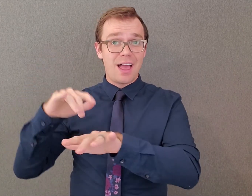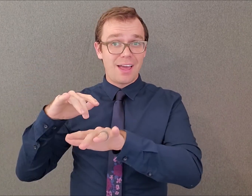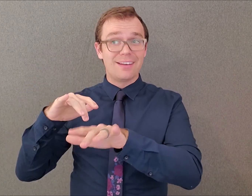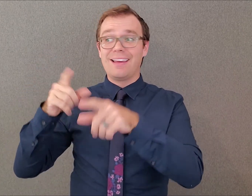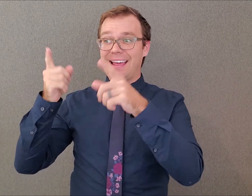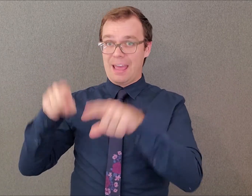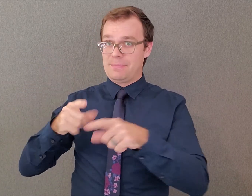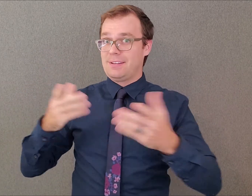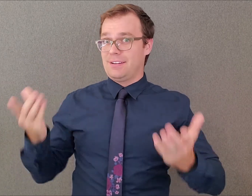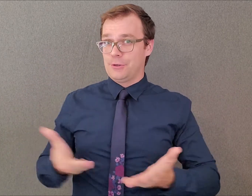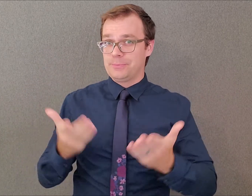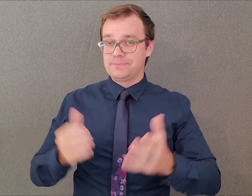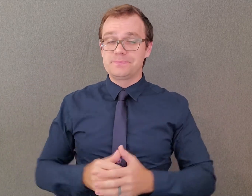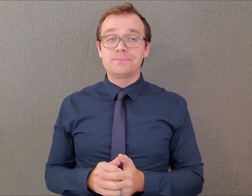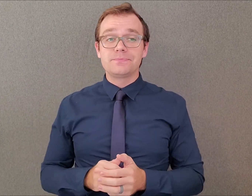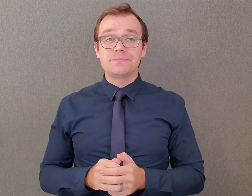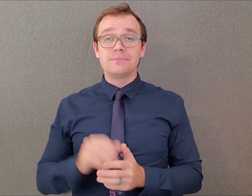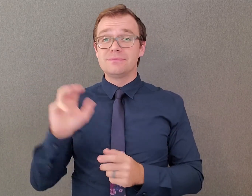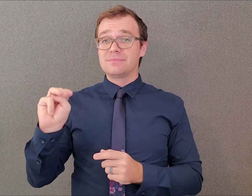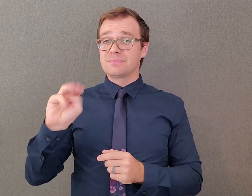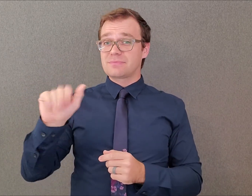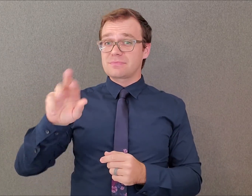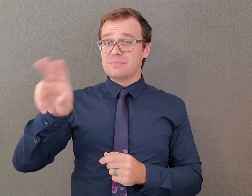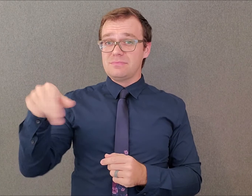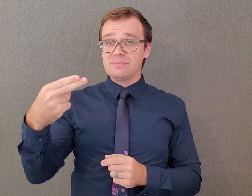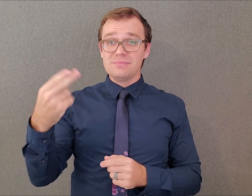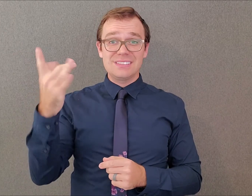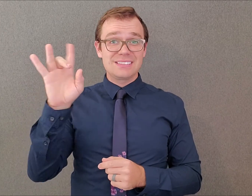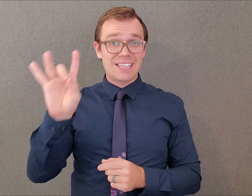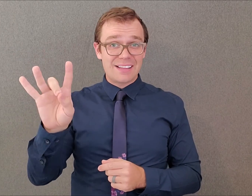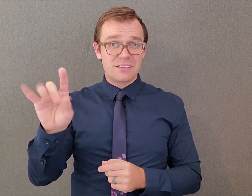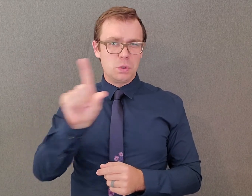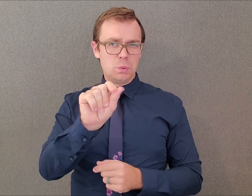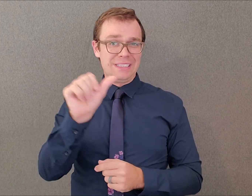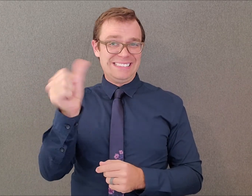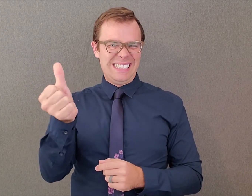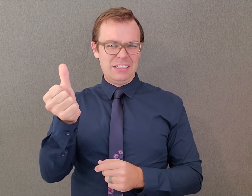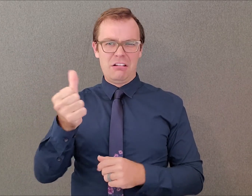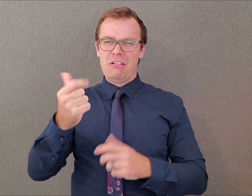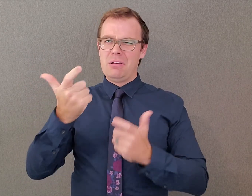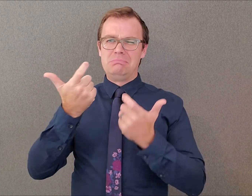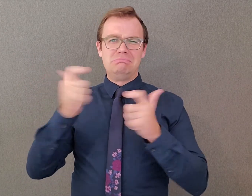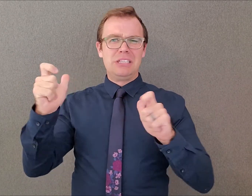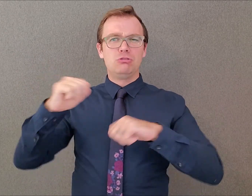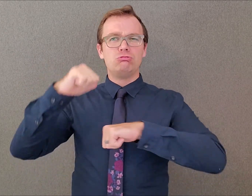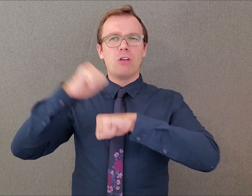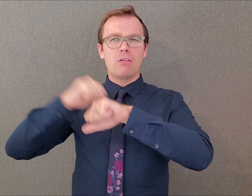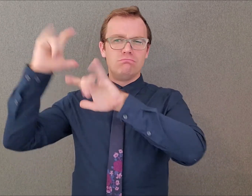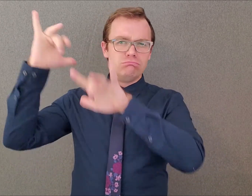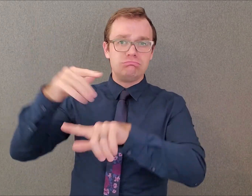Rockslide, it happened here. On March 8th, 2010, a large rock fall